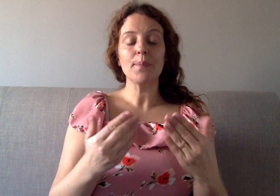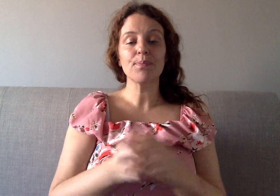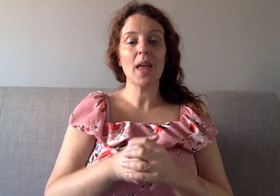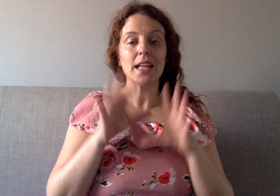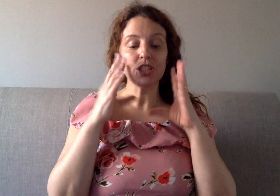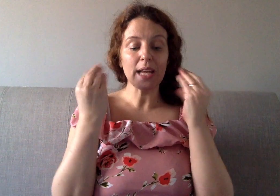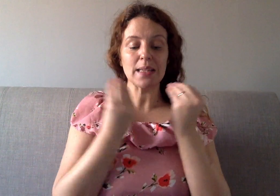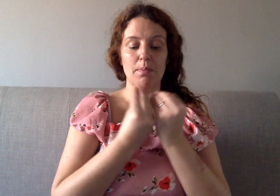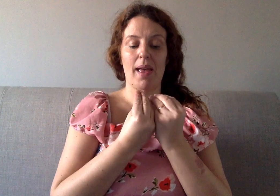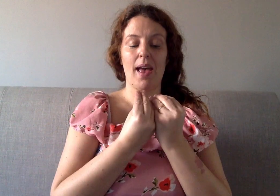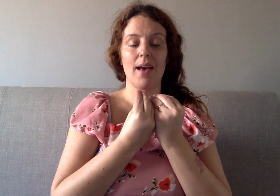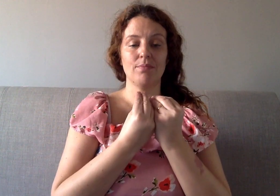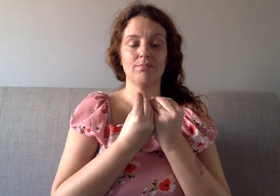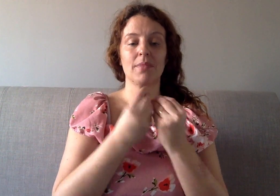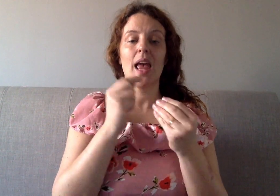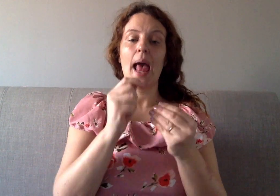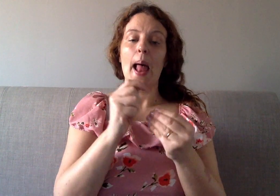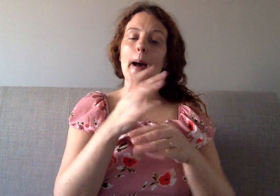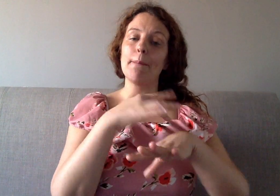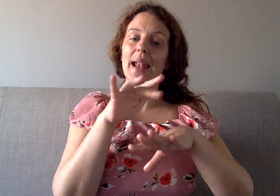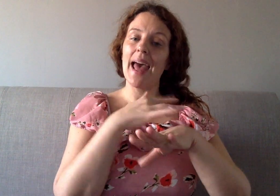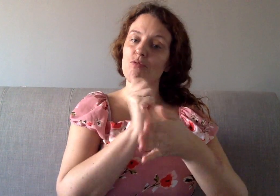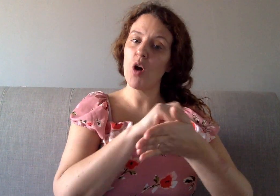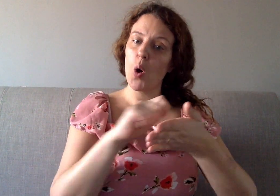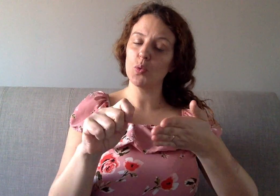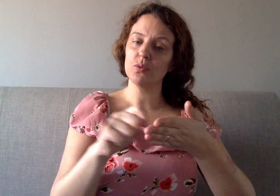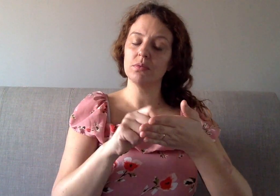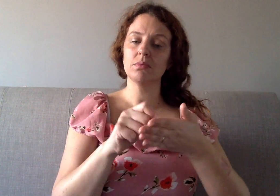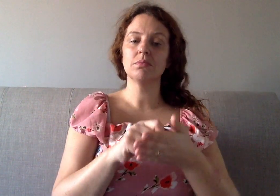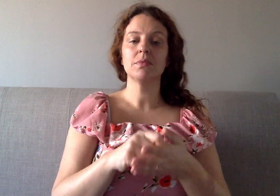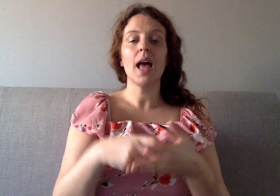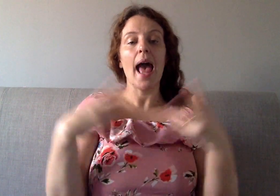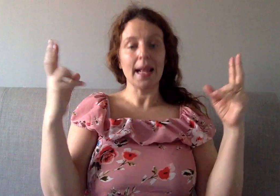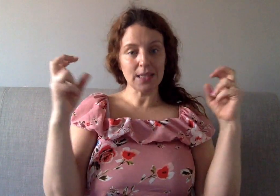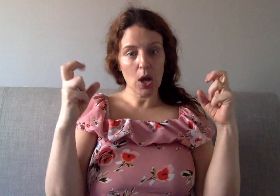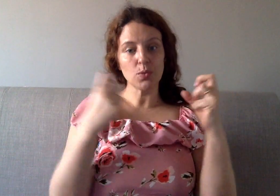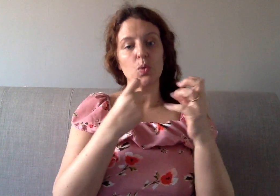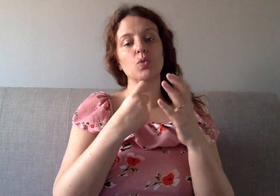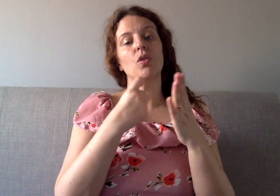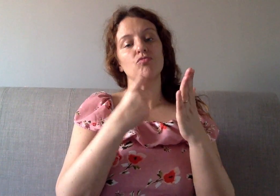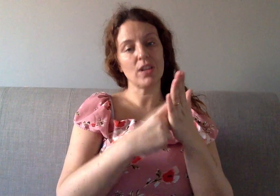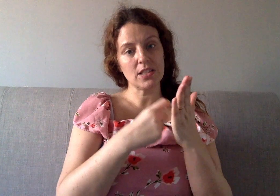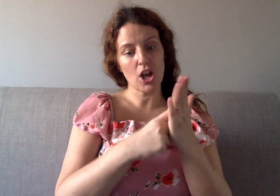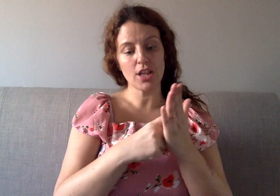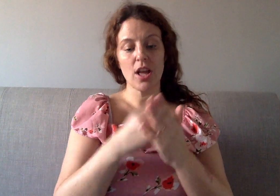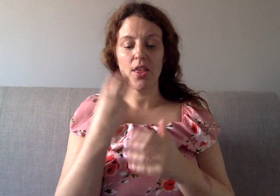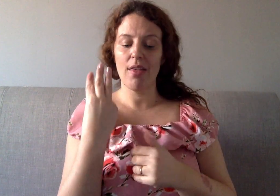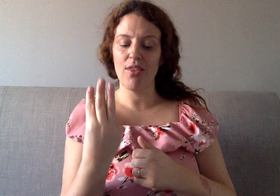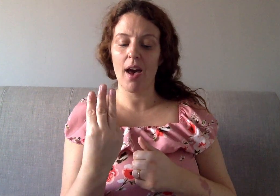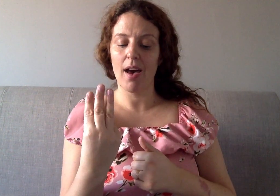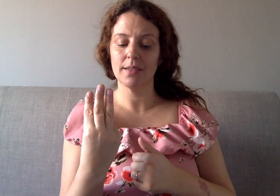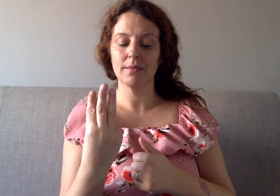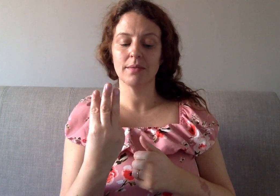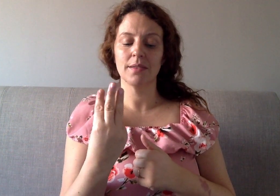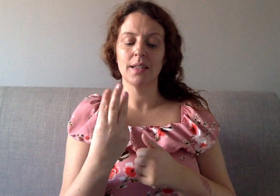Now Shakespeare wrote a play entitled Richard 3rd.